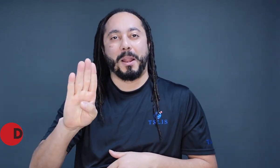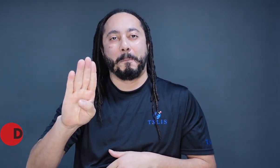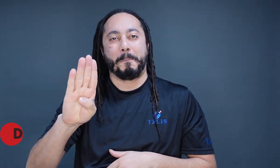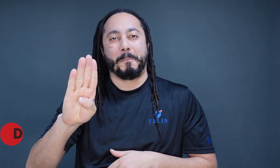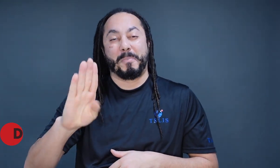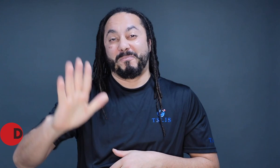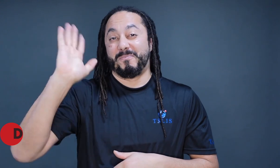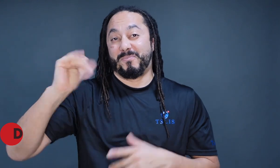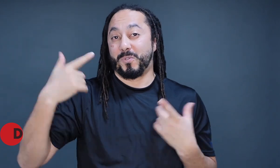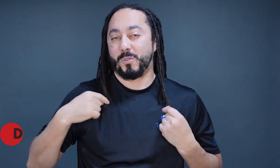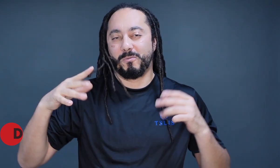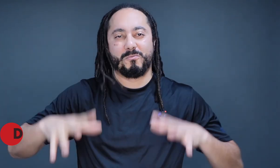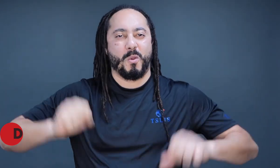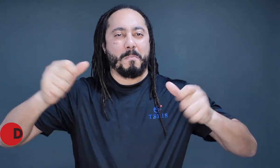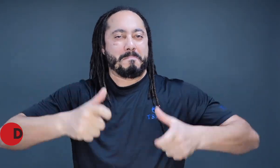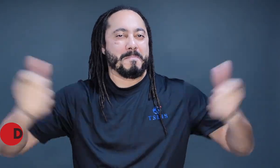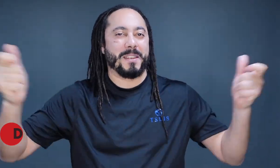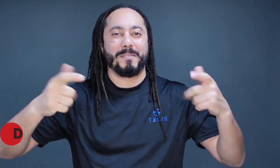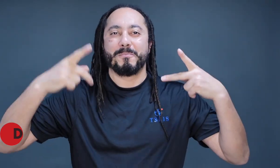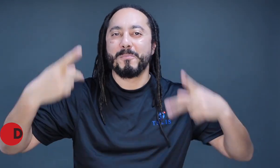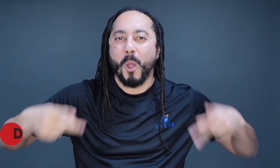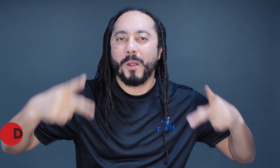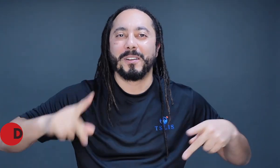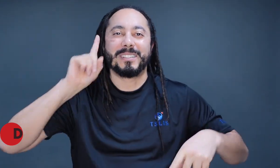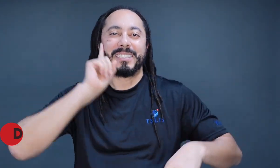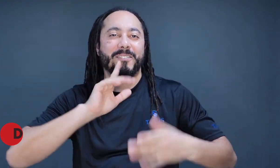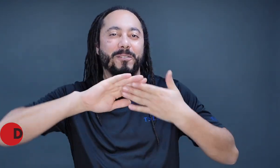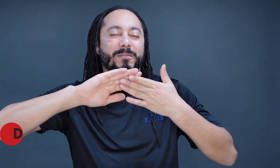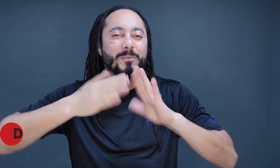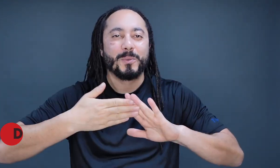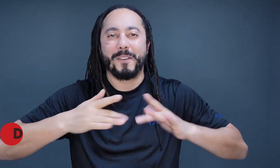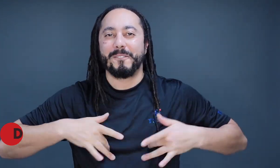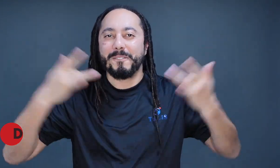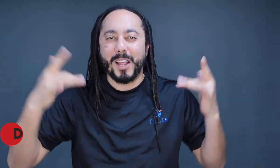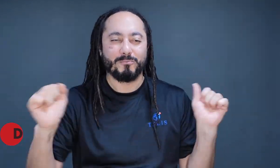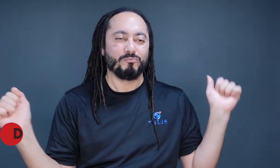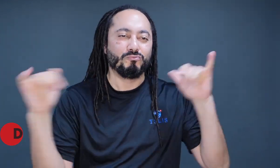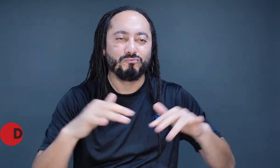came together and socialized. This is where